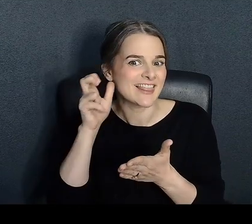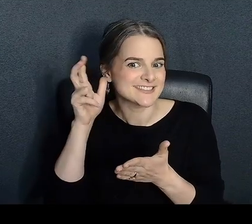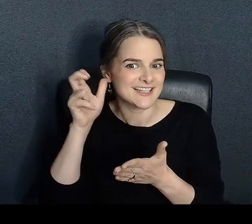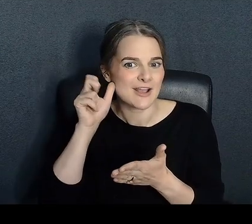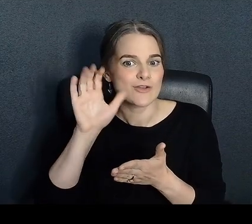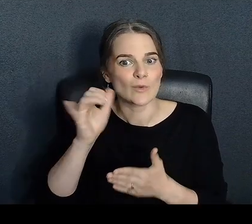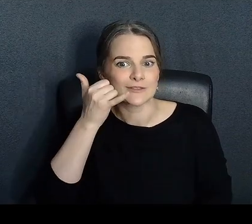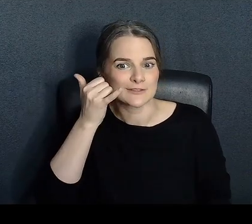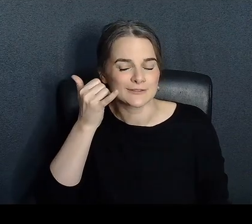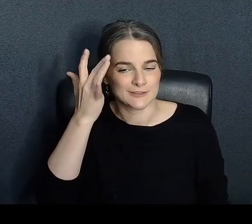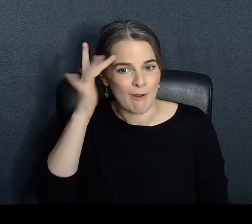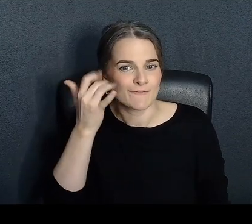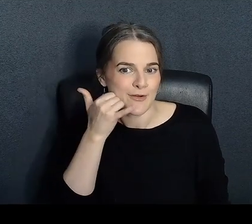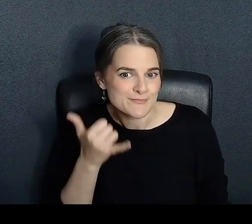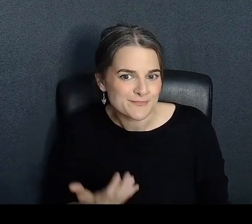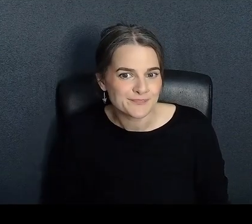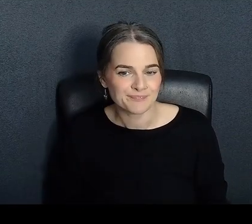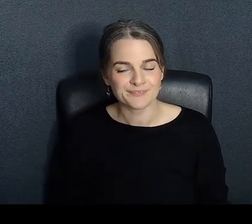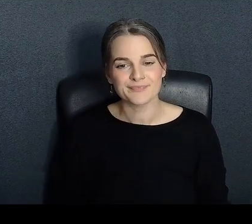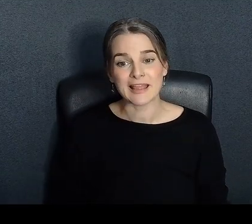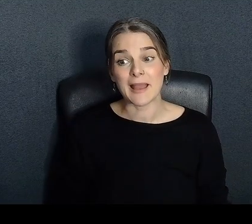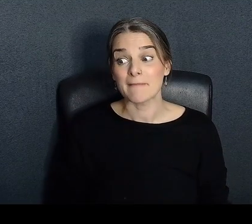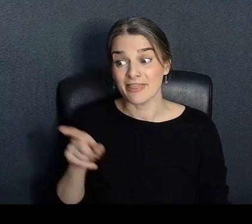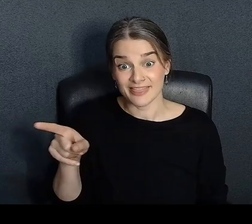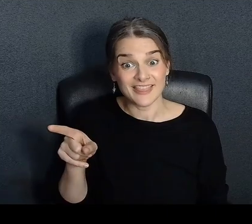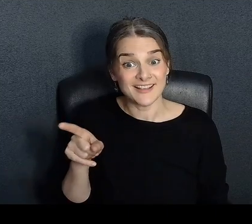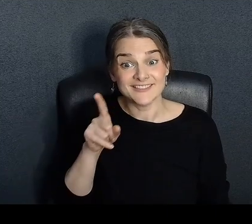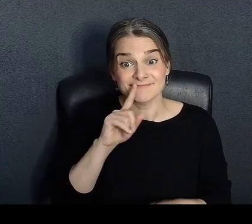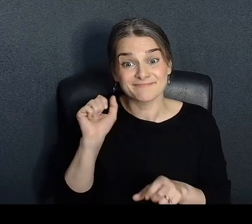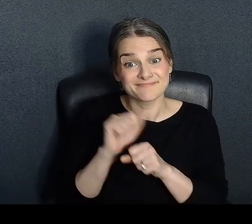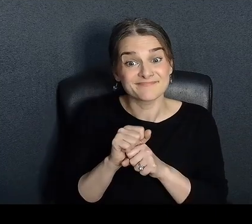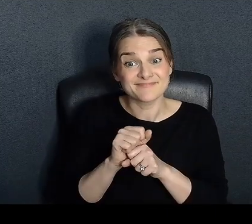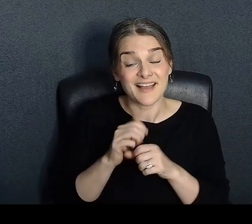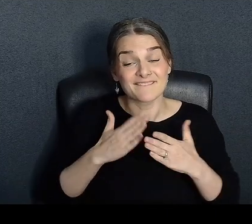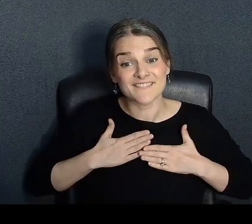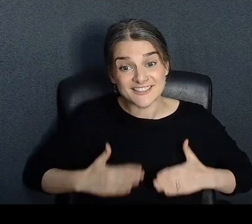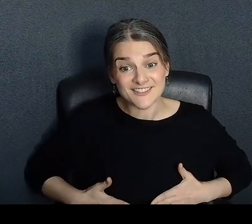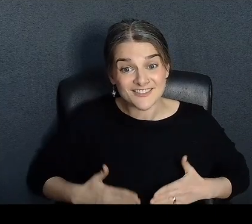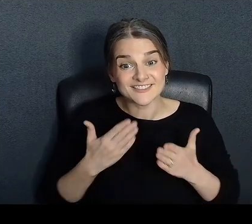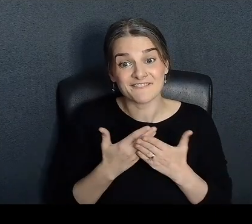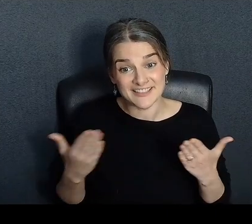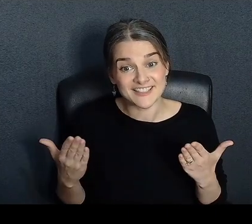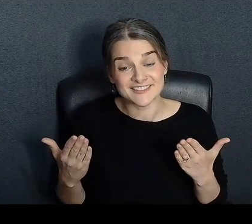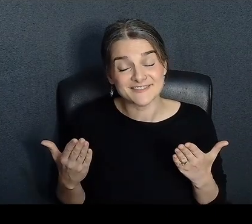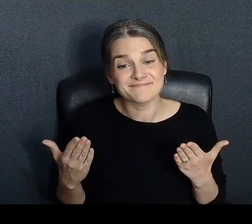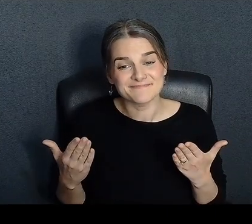But these are actual physical devices. Some folks just like an added piece,